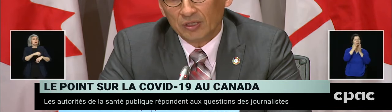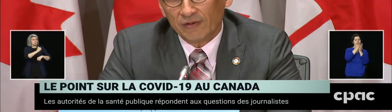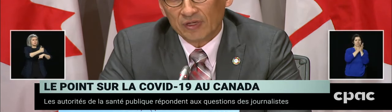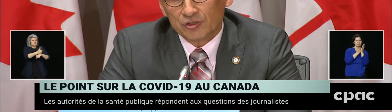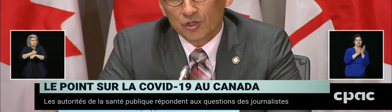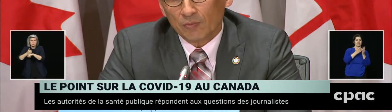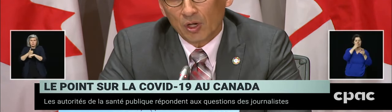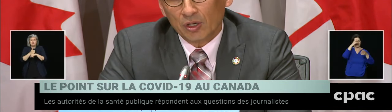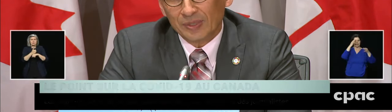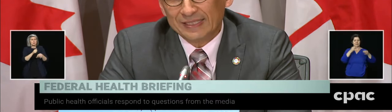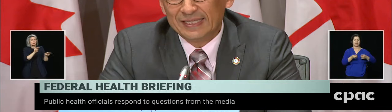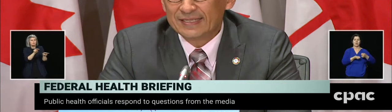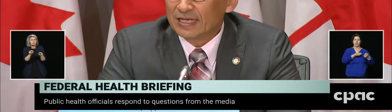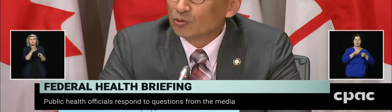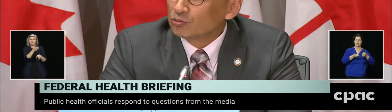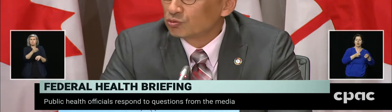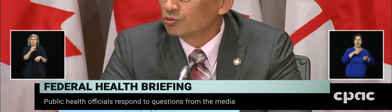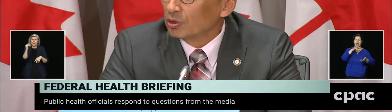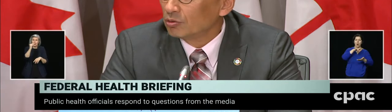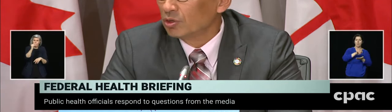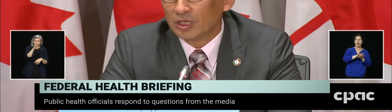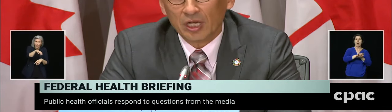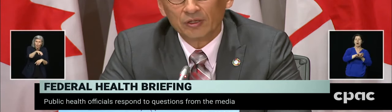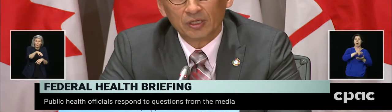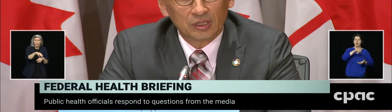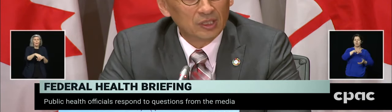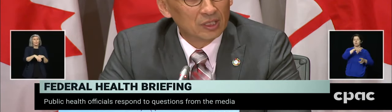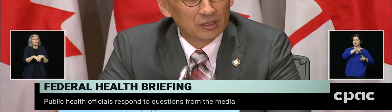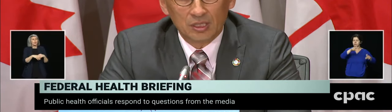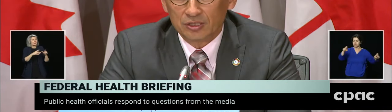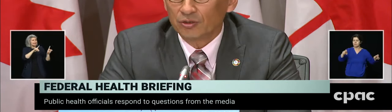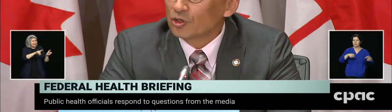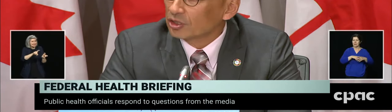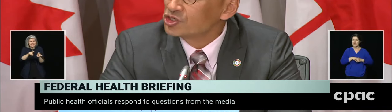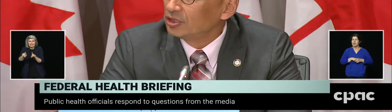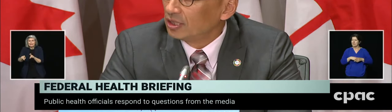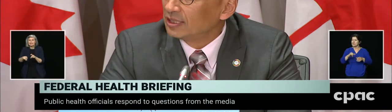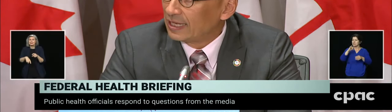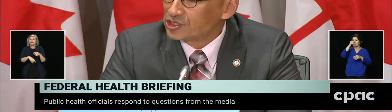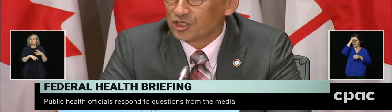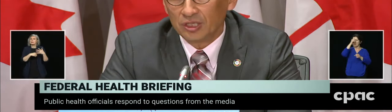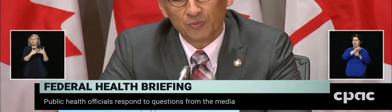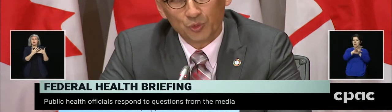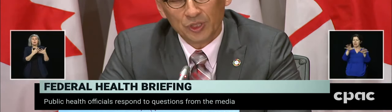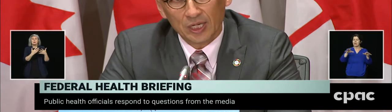IMPLEMENTED AT THE AIRPORT AND